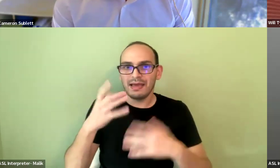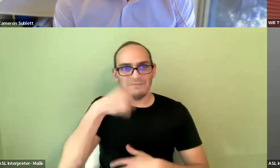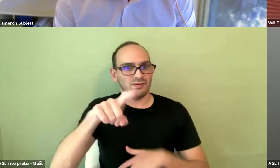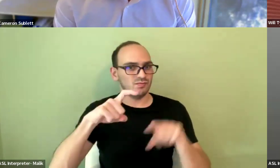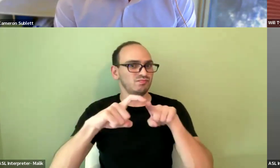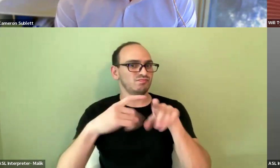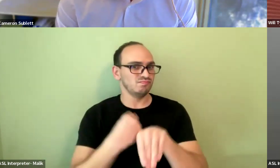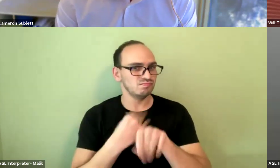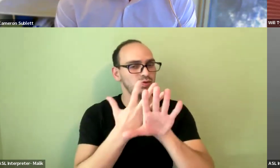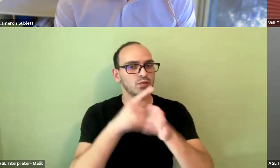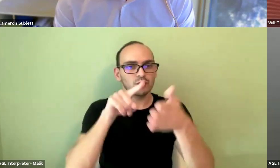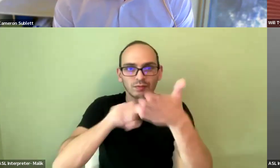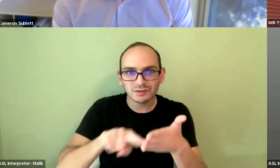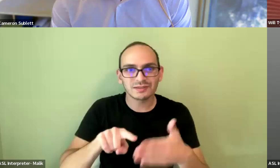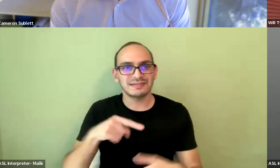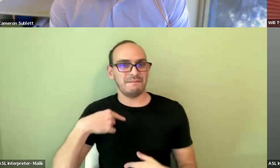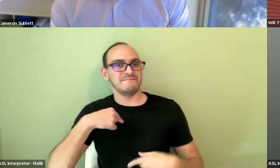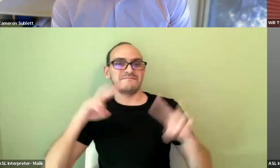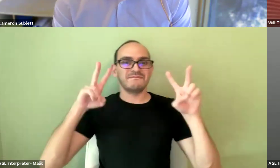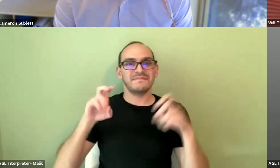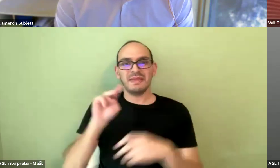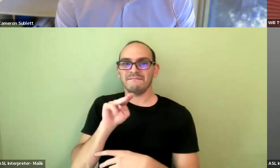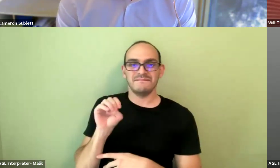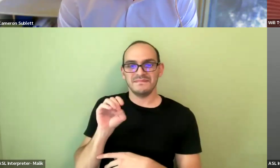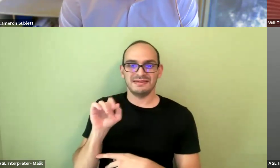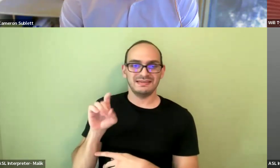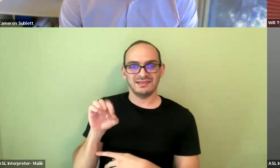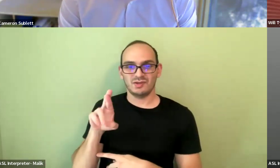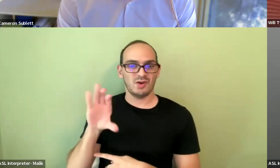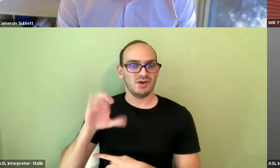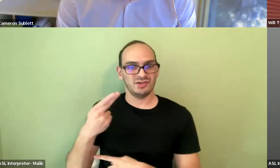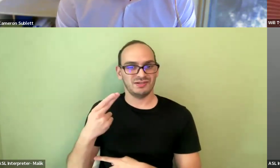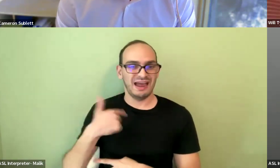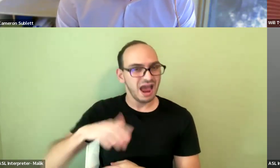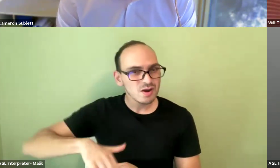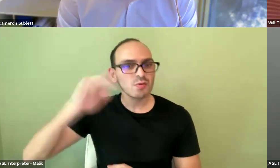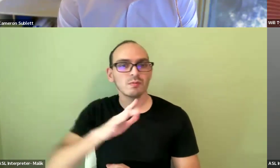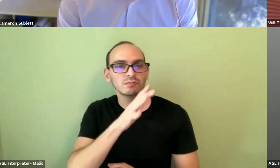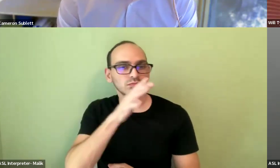me research is me search. I grew up in a rural community.